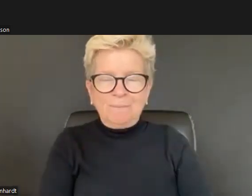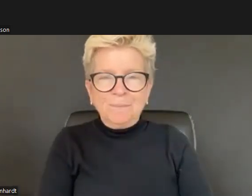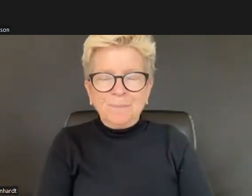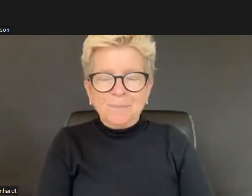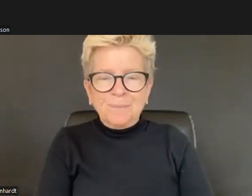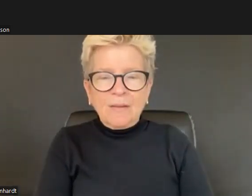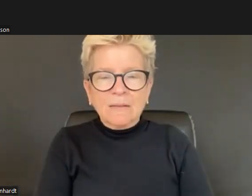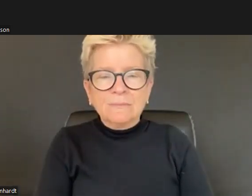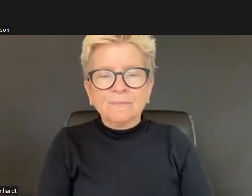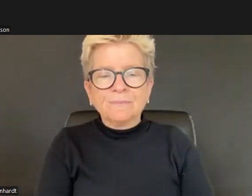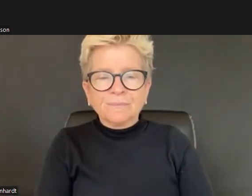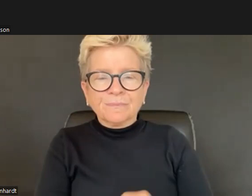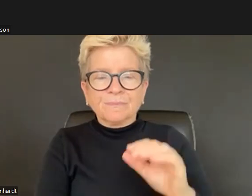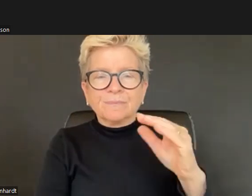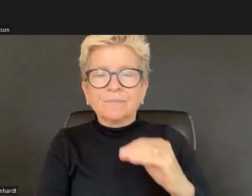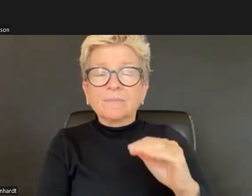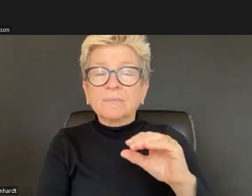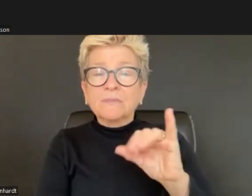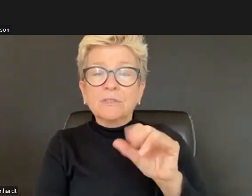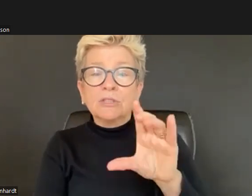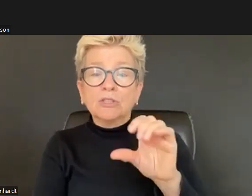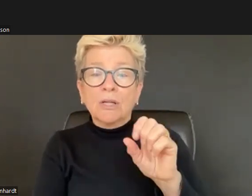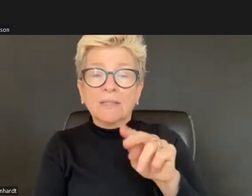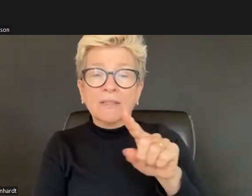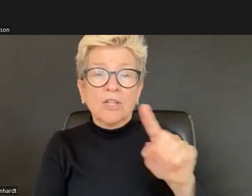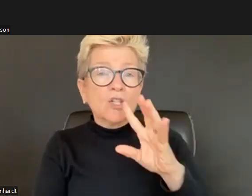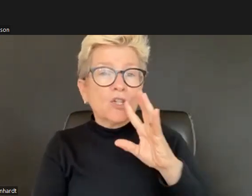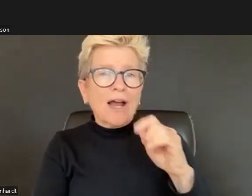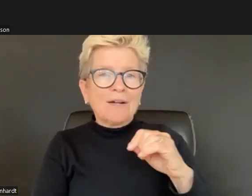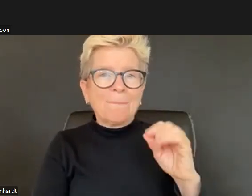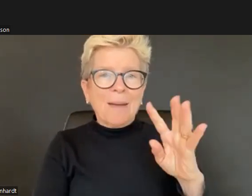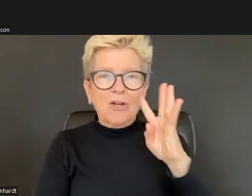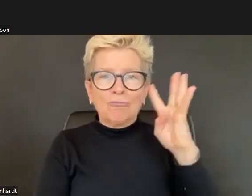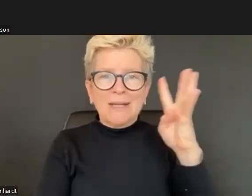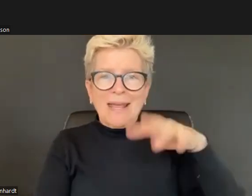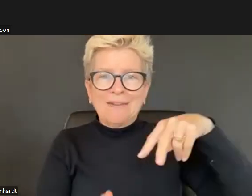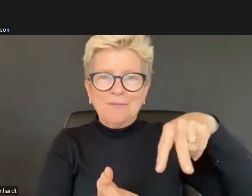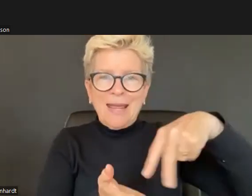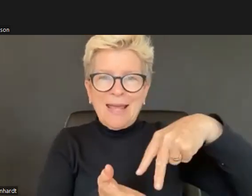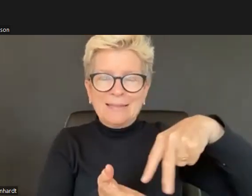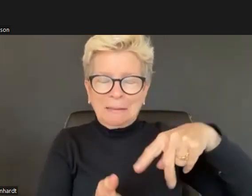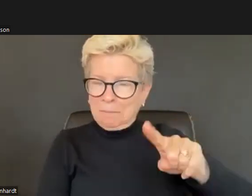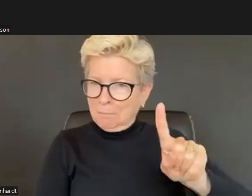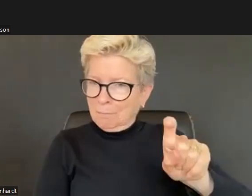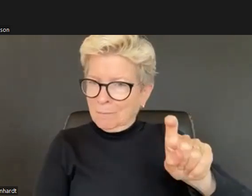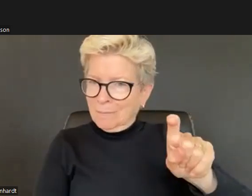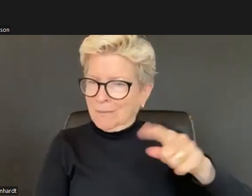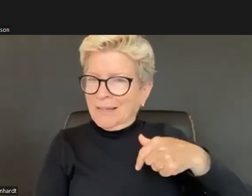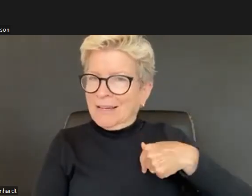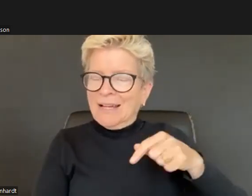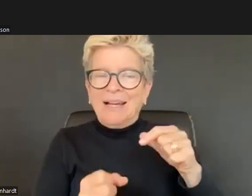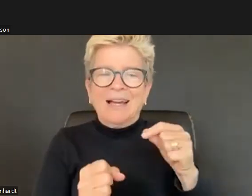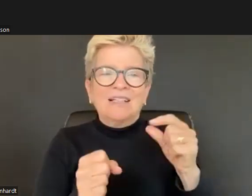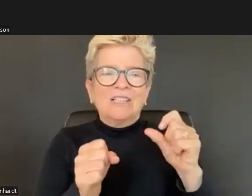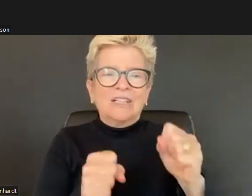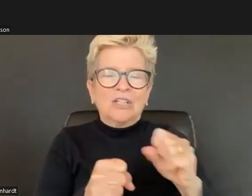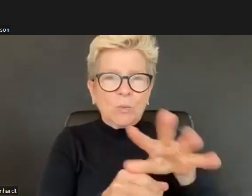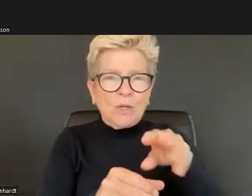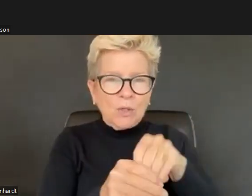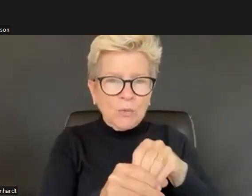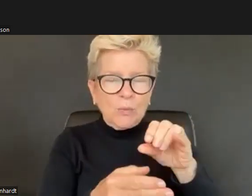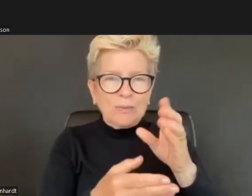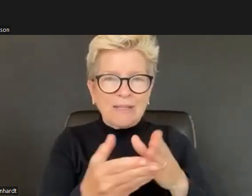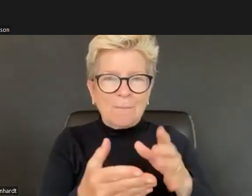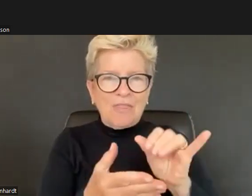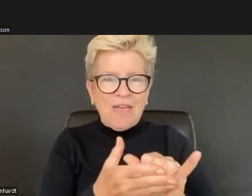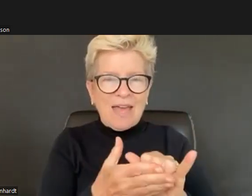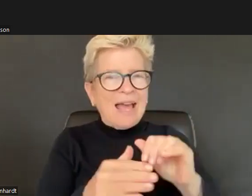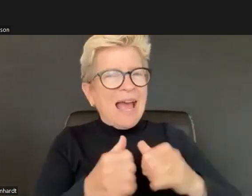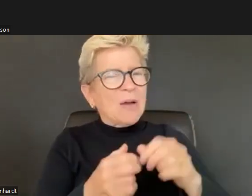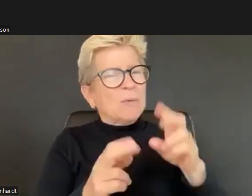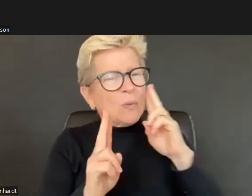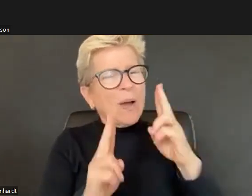my teaching career and that really helped me think about how to structure classrooms for cooperative learning.